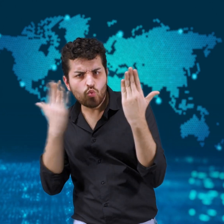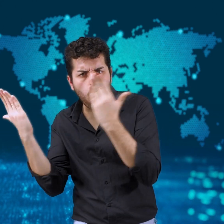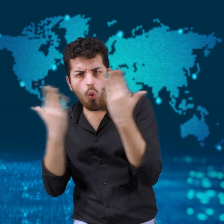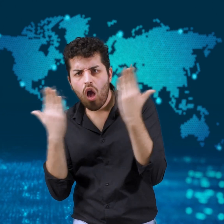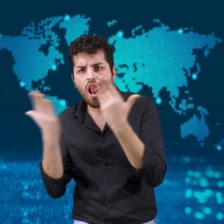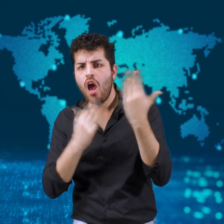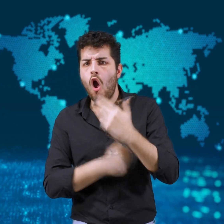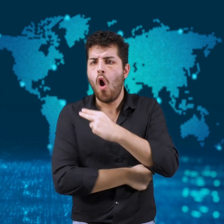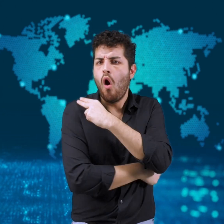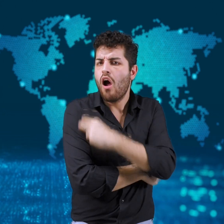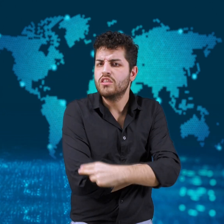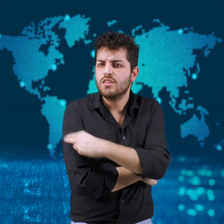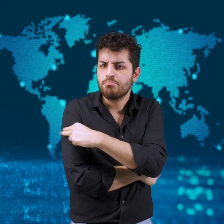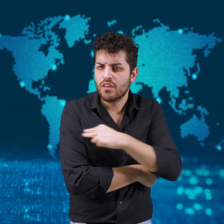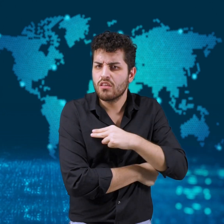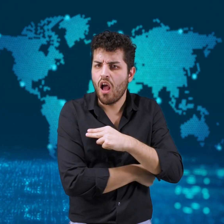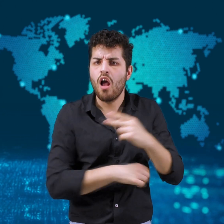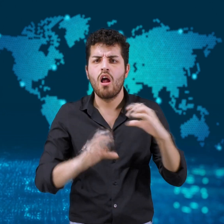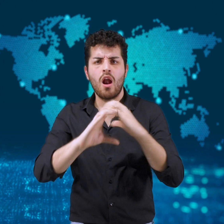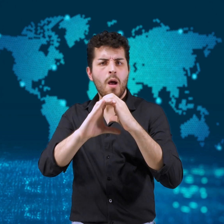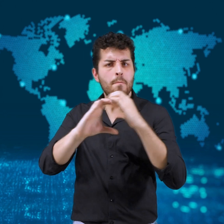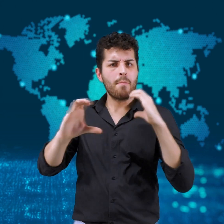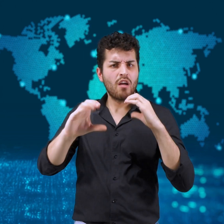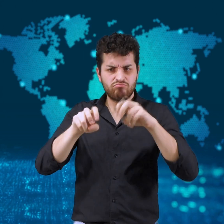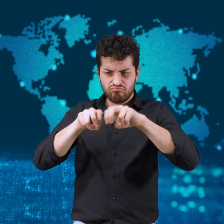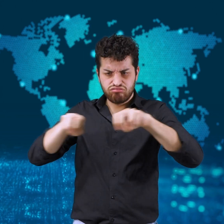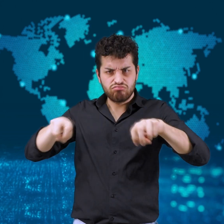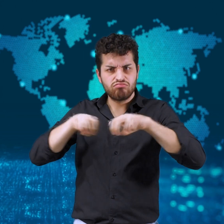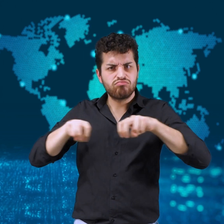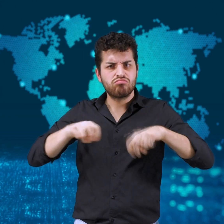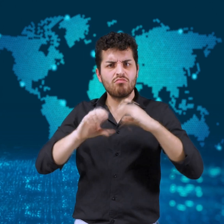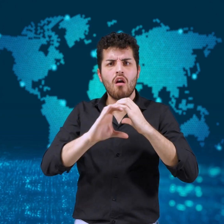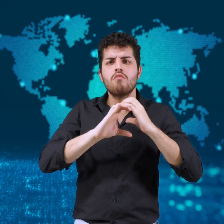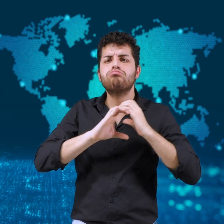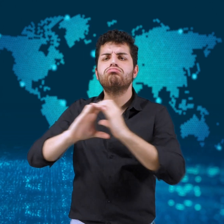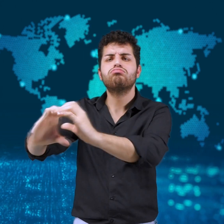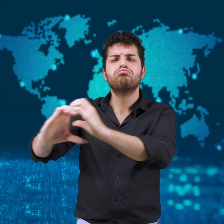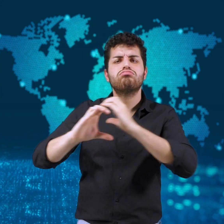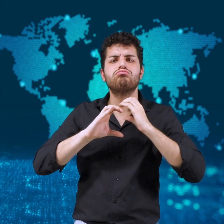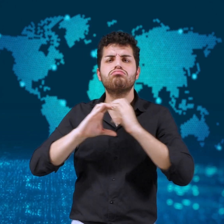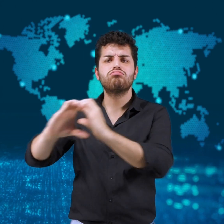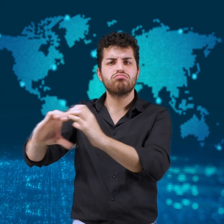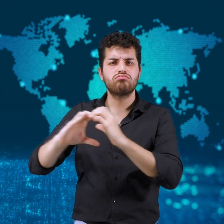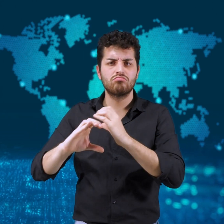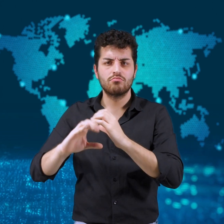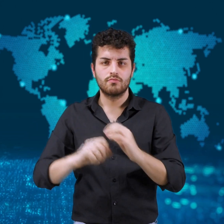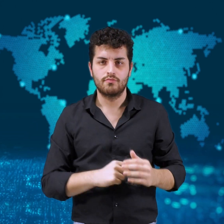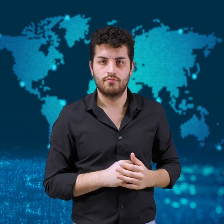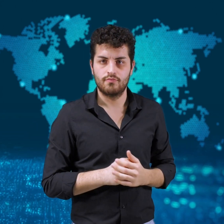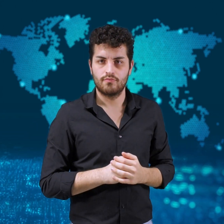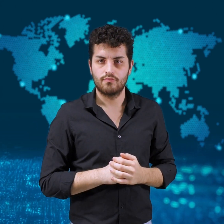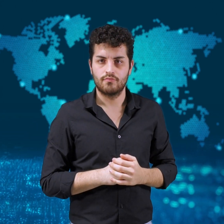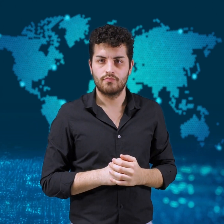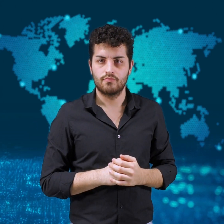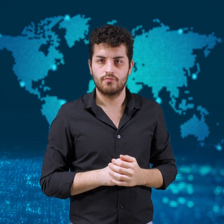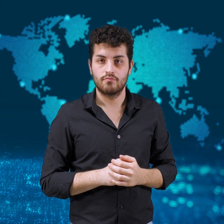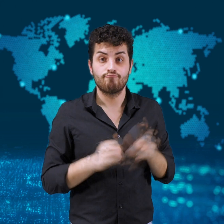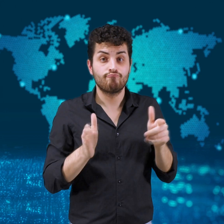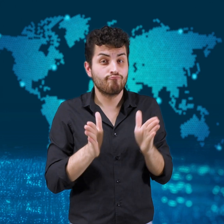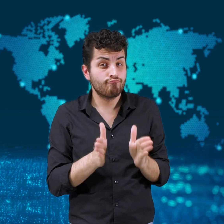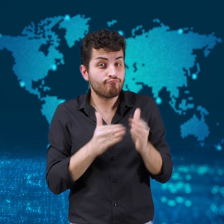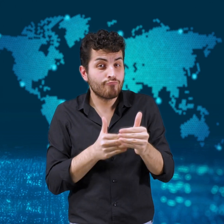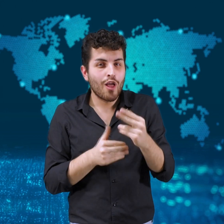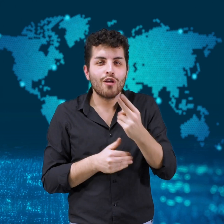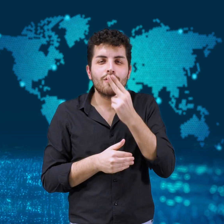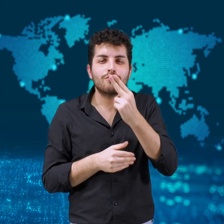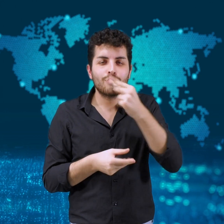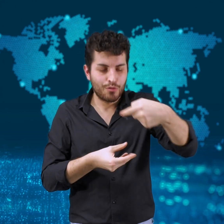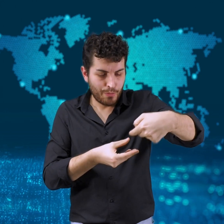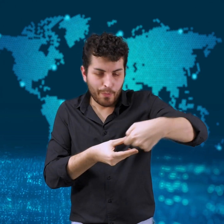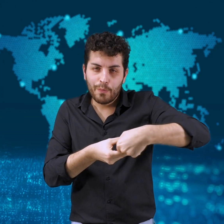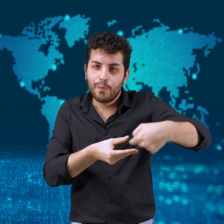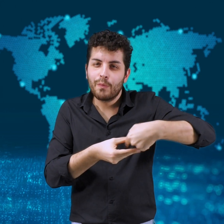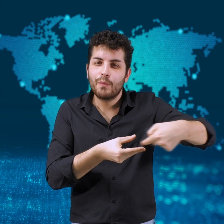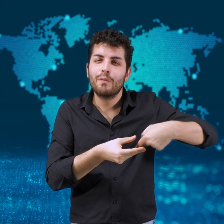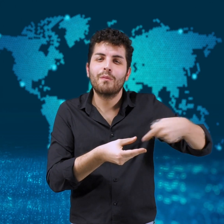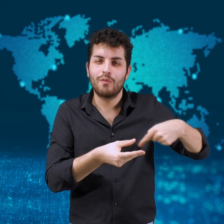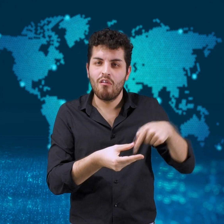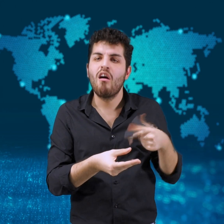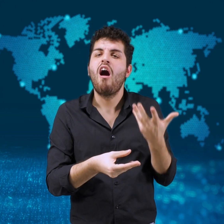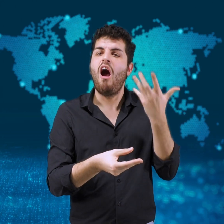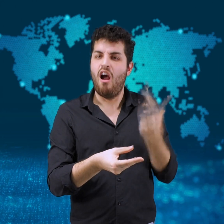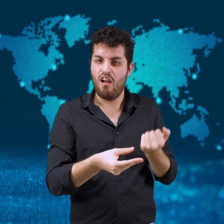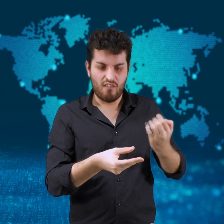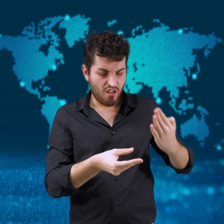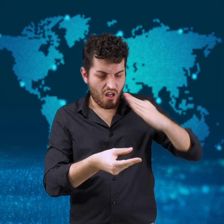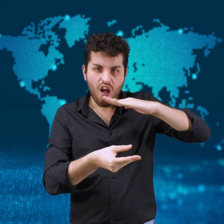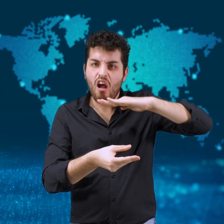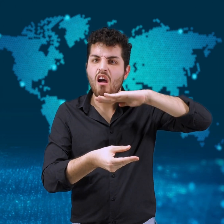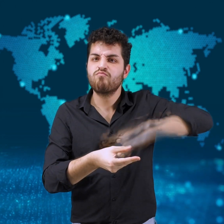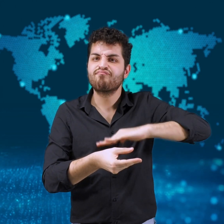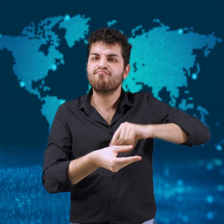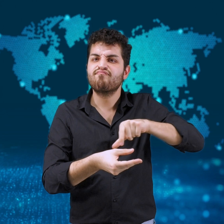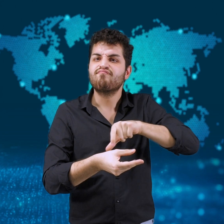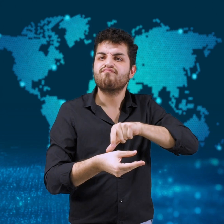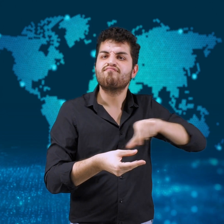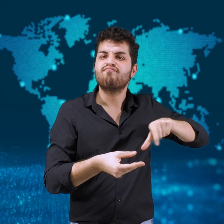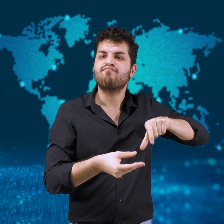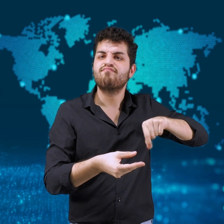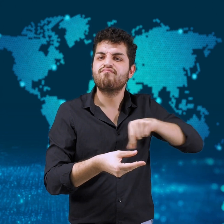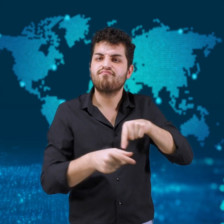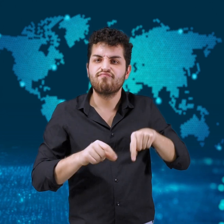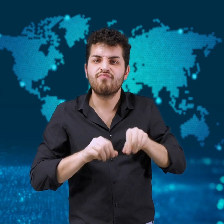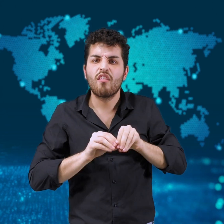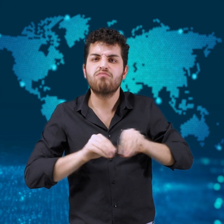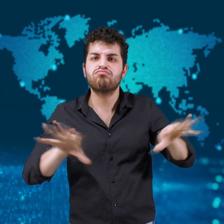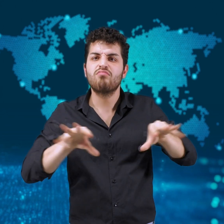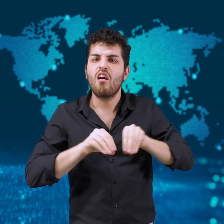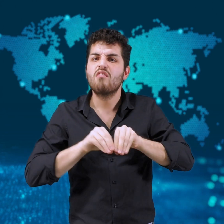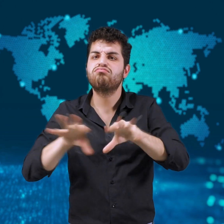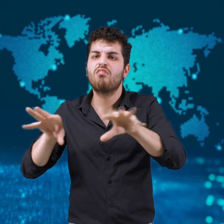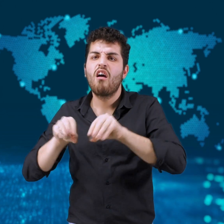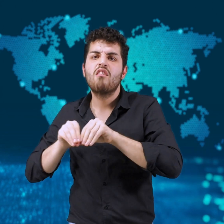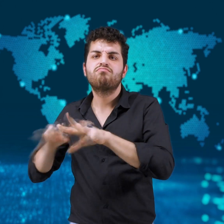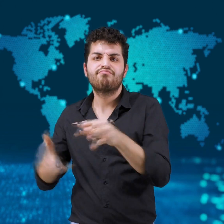including theaters, cinemas, education, healthcare facilities, and public transportation.